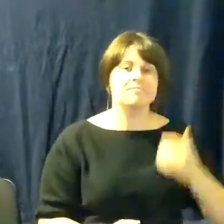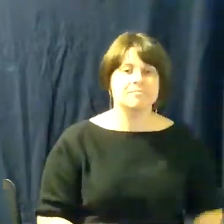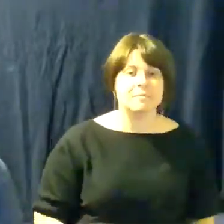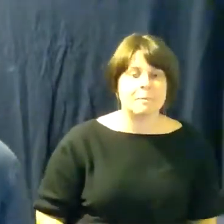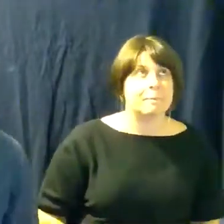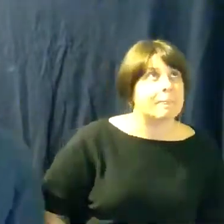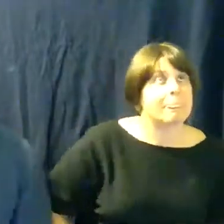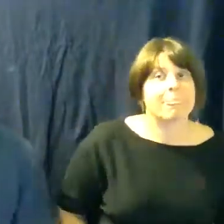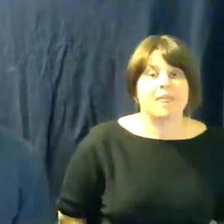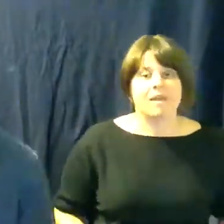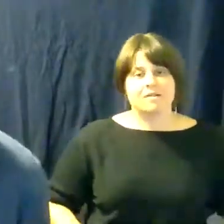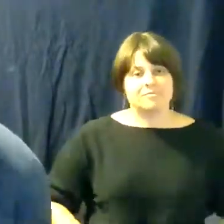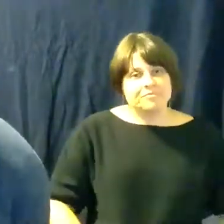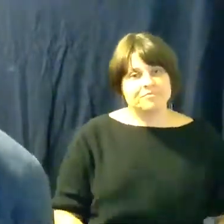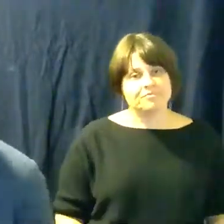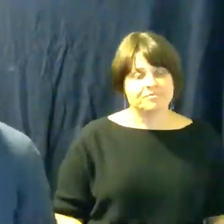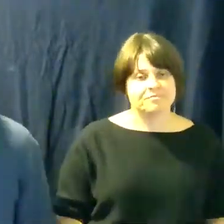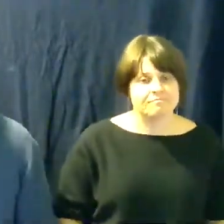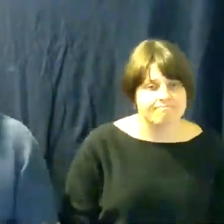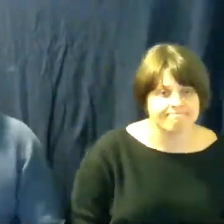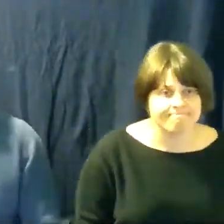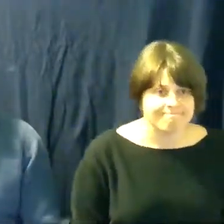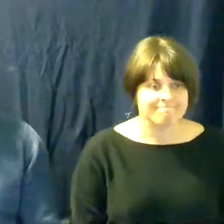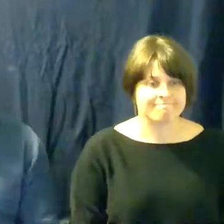Deafblind Australia now.